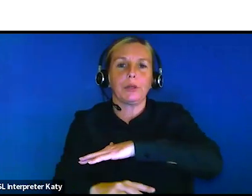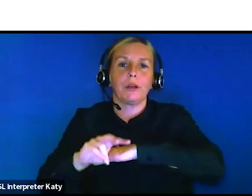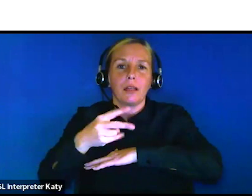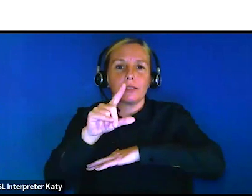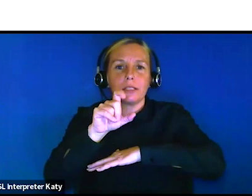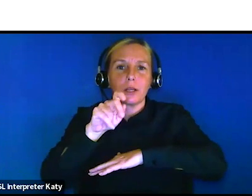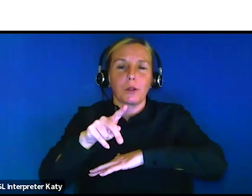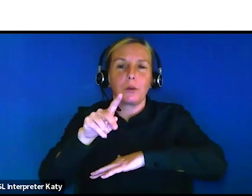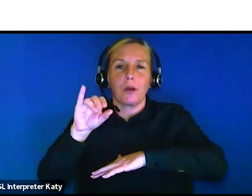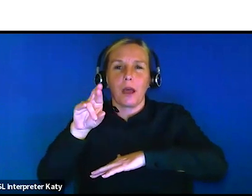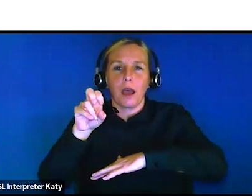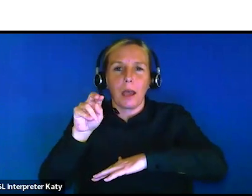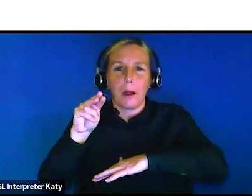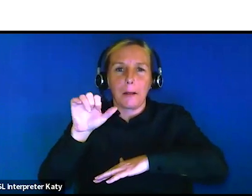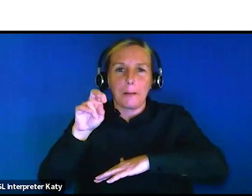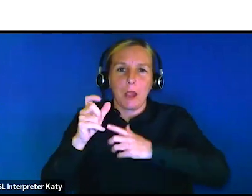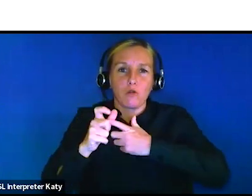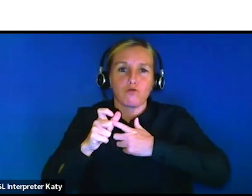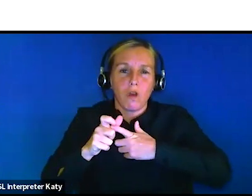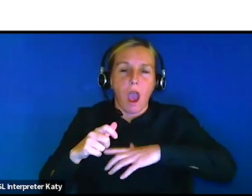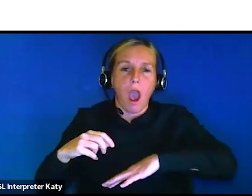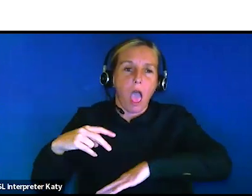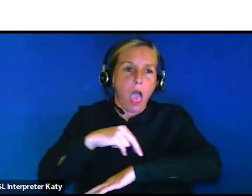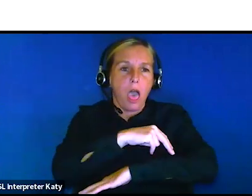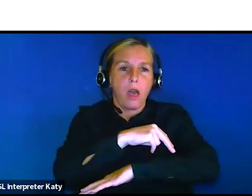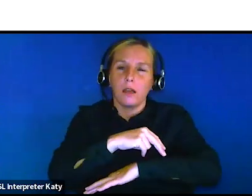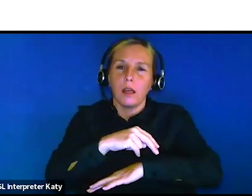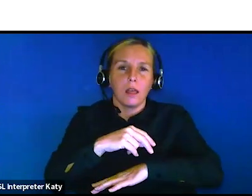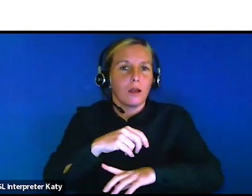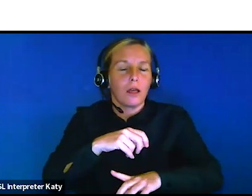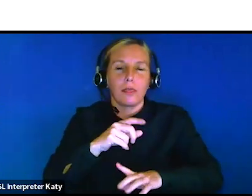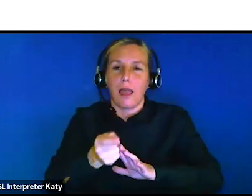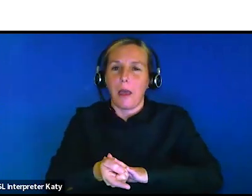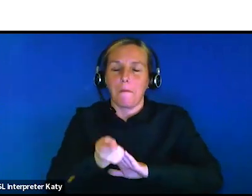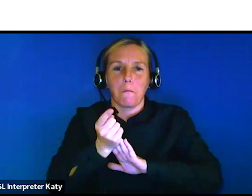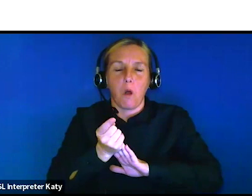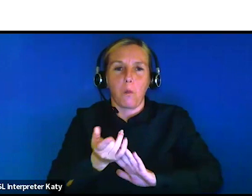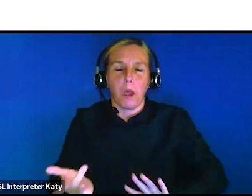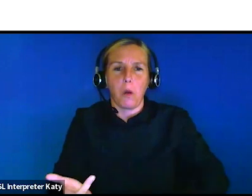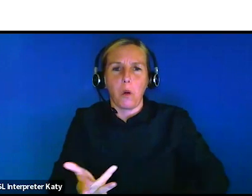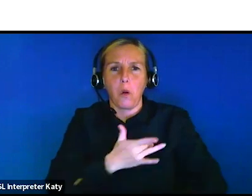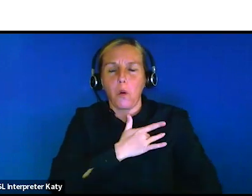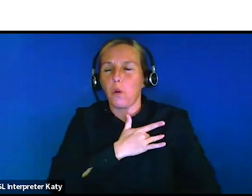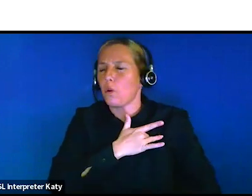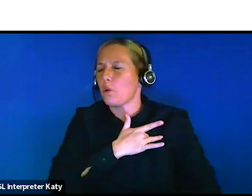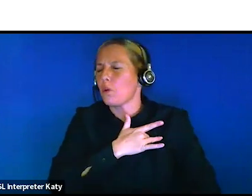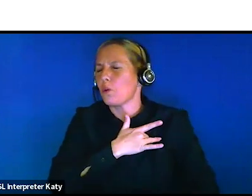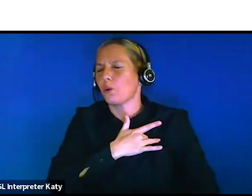run, really was a monumental moment for me. I looked at the park bench,